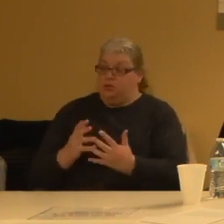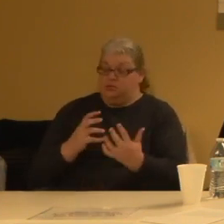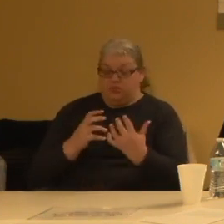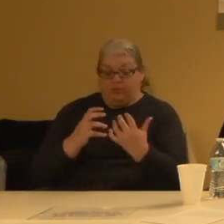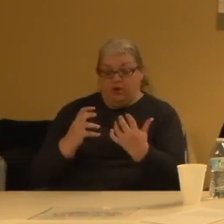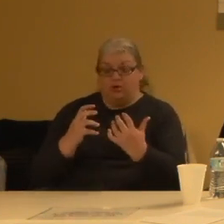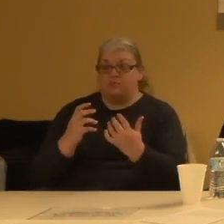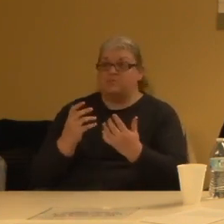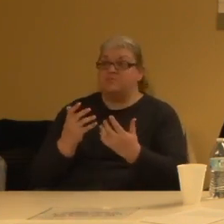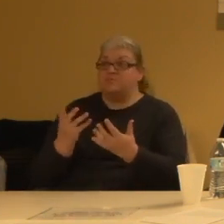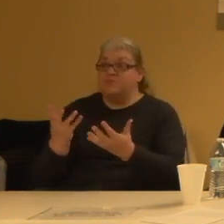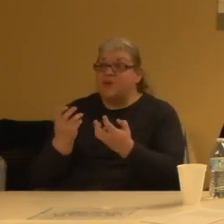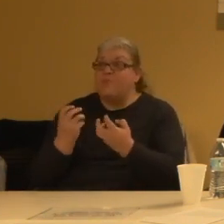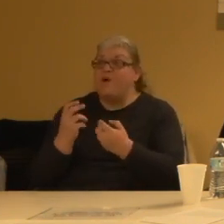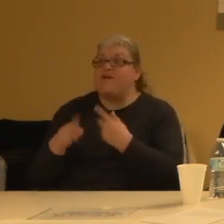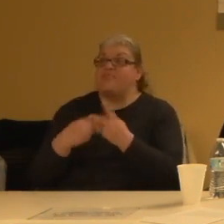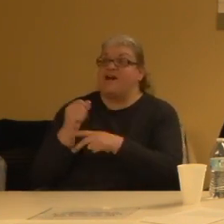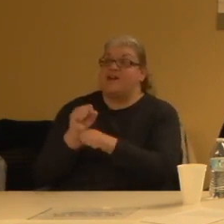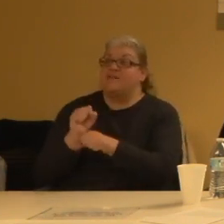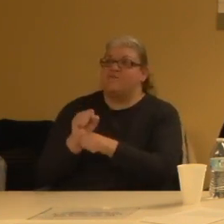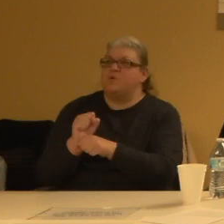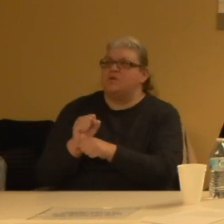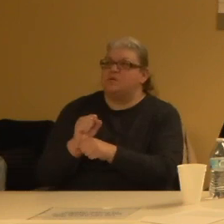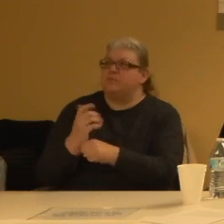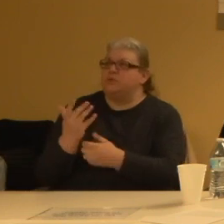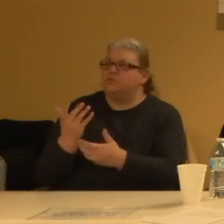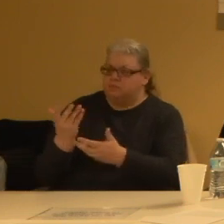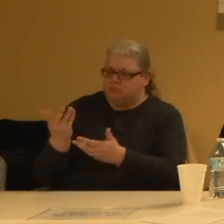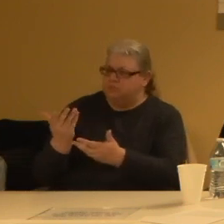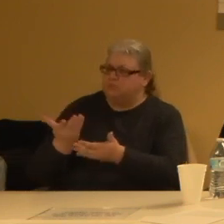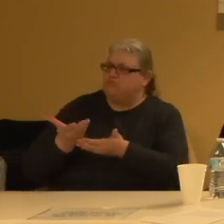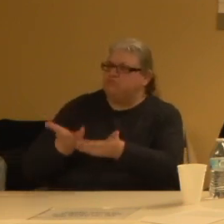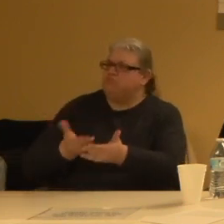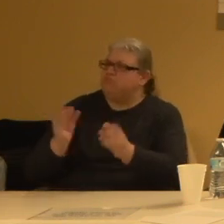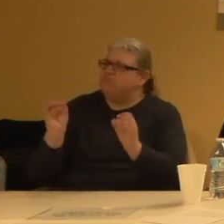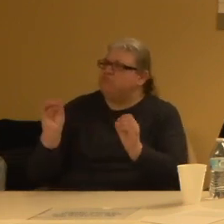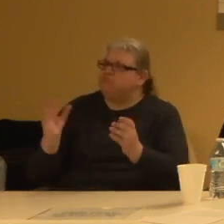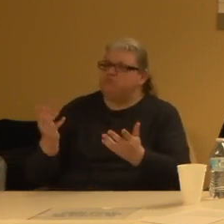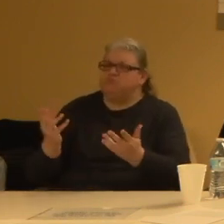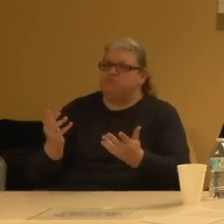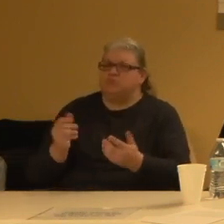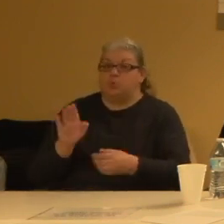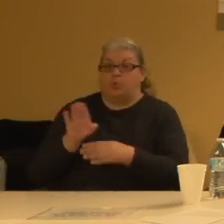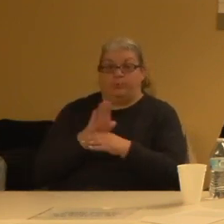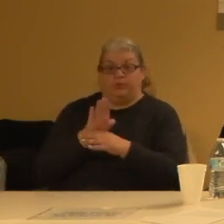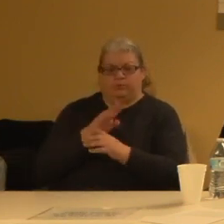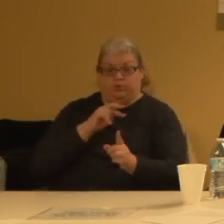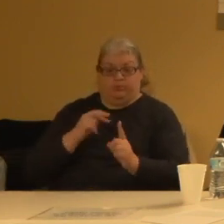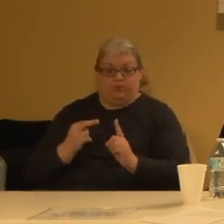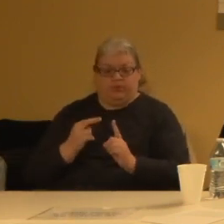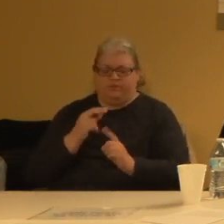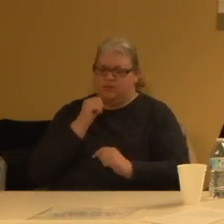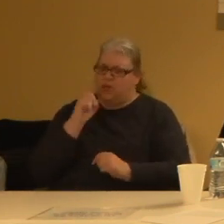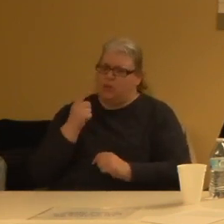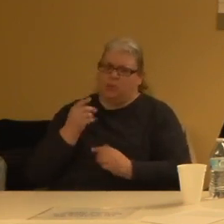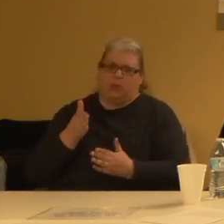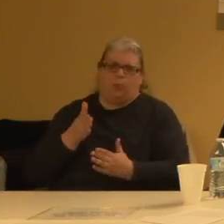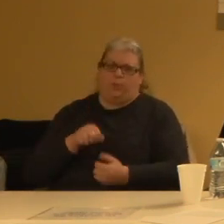So even if you're trying to look at it from a business perspective, that's not the only way to approach it, to keep your own audience.